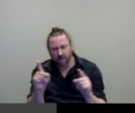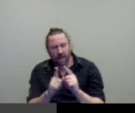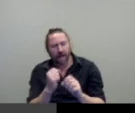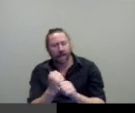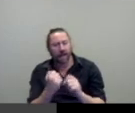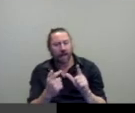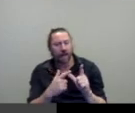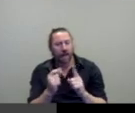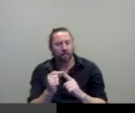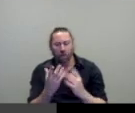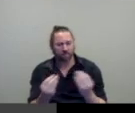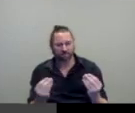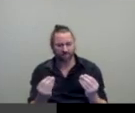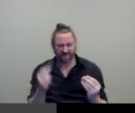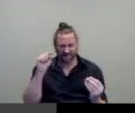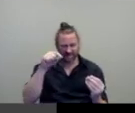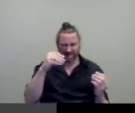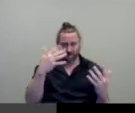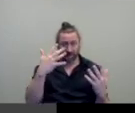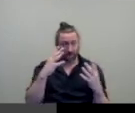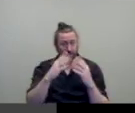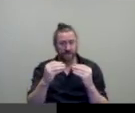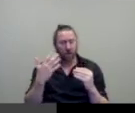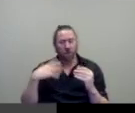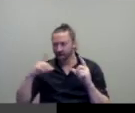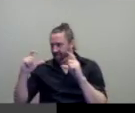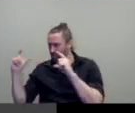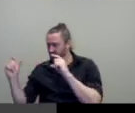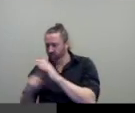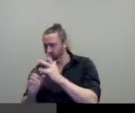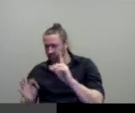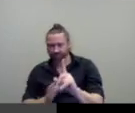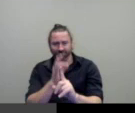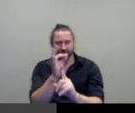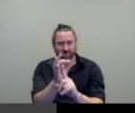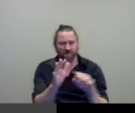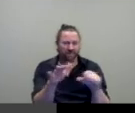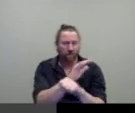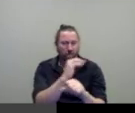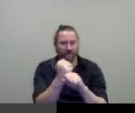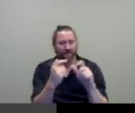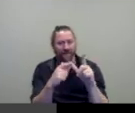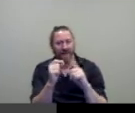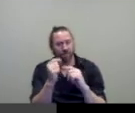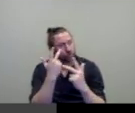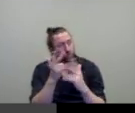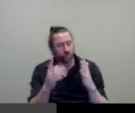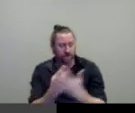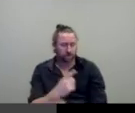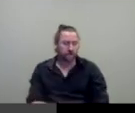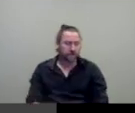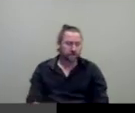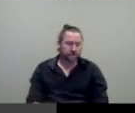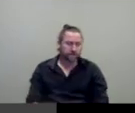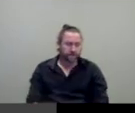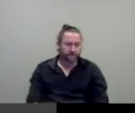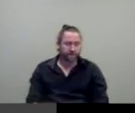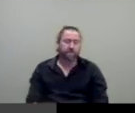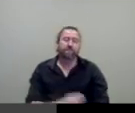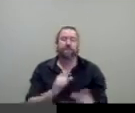or absence or disconnection and the largest work untitled christening robe is from her series flock